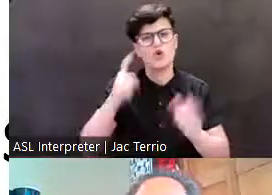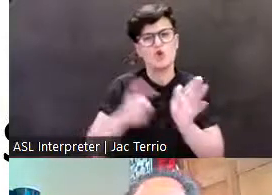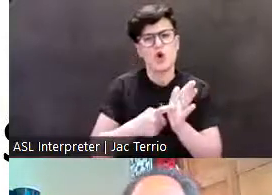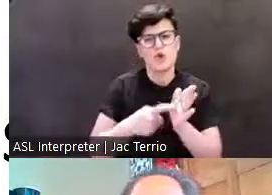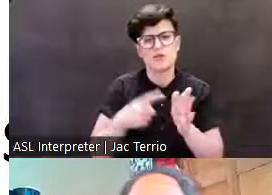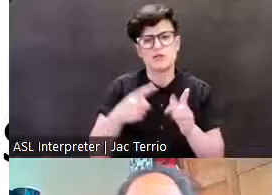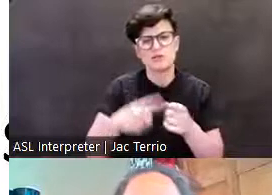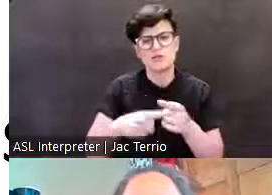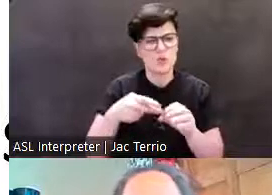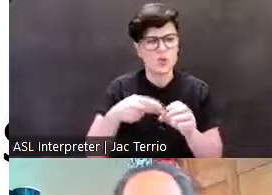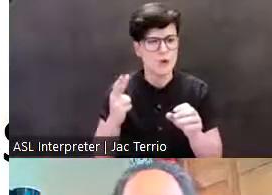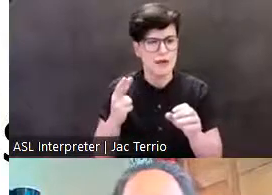that is what you have to do.